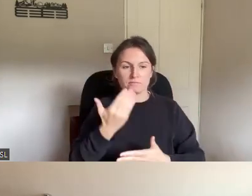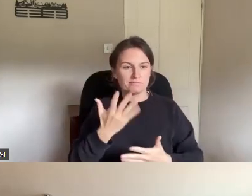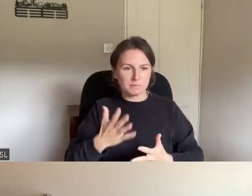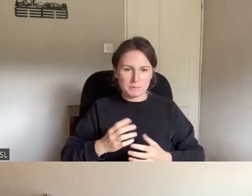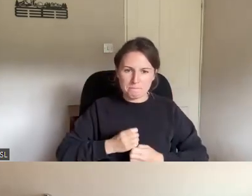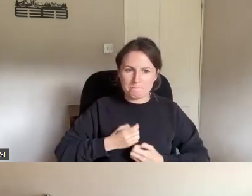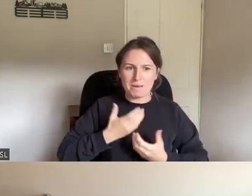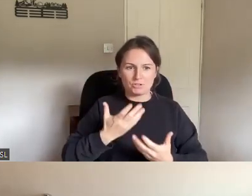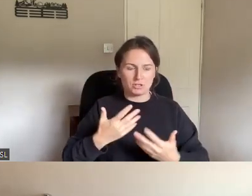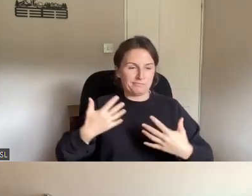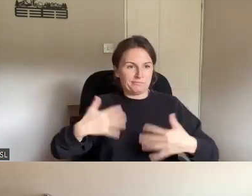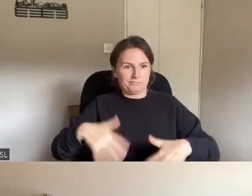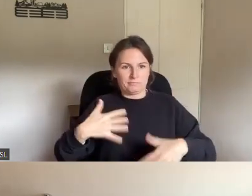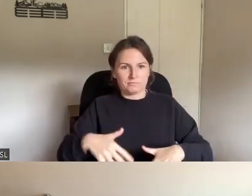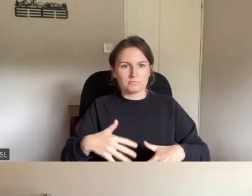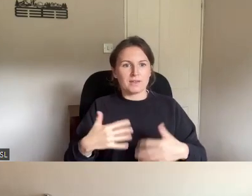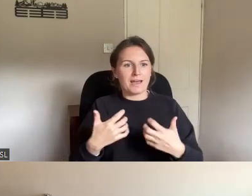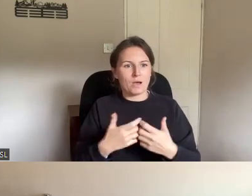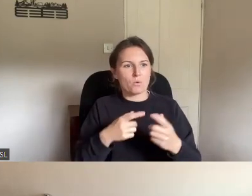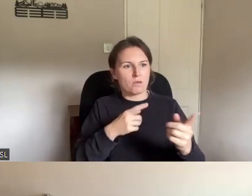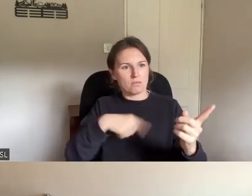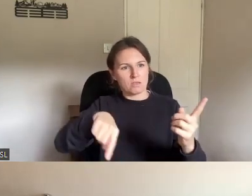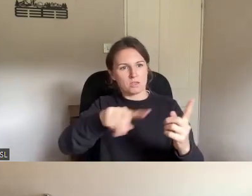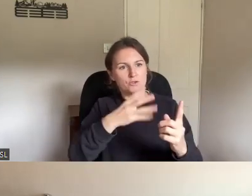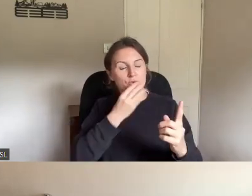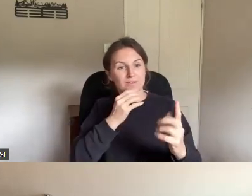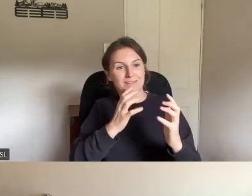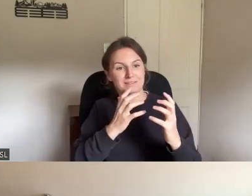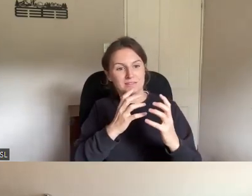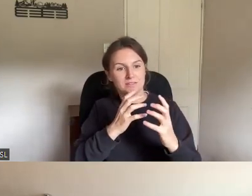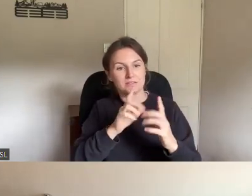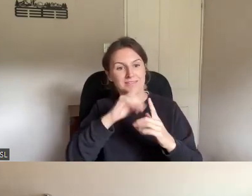are approaching using digital and bringing it into their work in the creative and cultural sector.